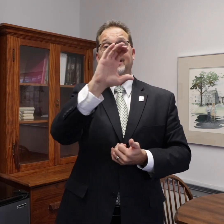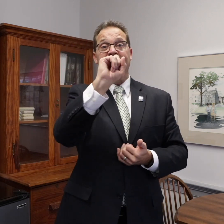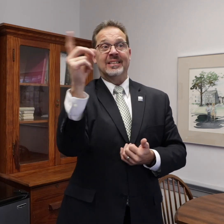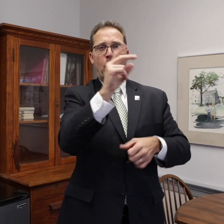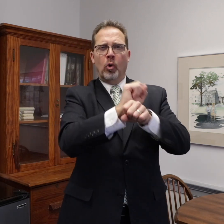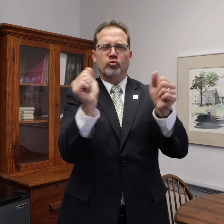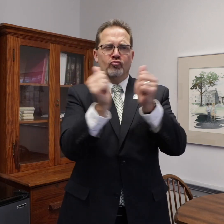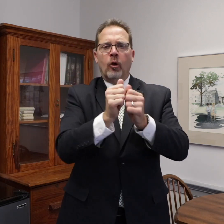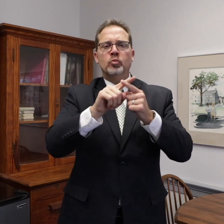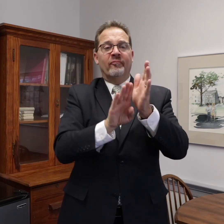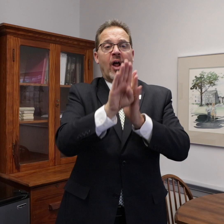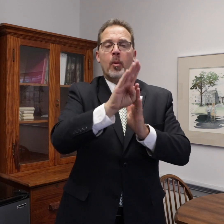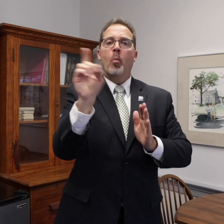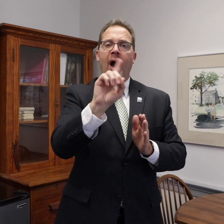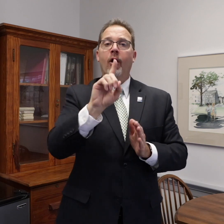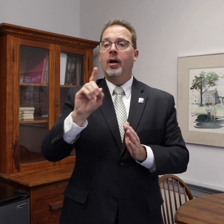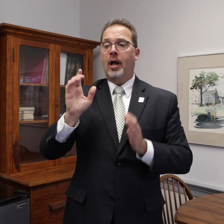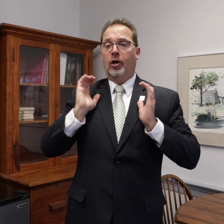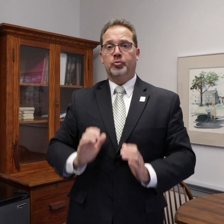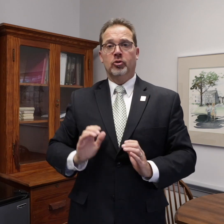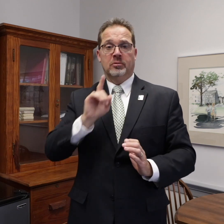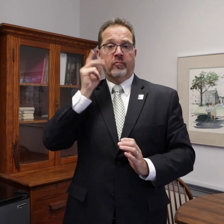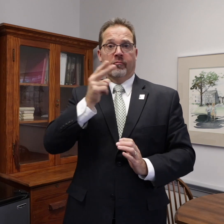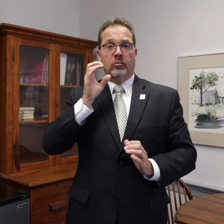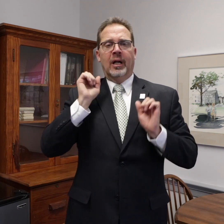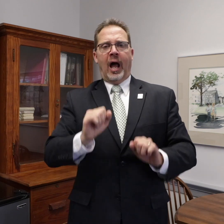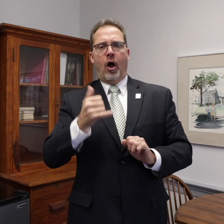and Hard of Hearing customers can call directly to technical support and talk